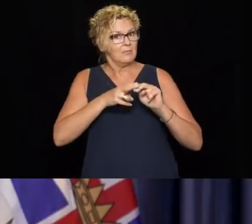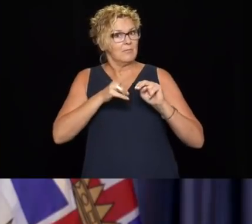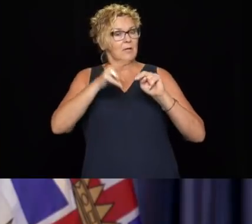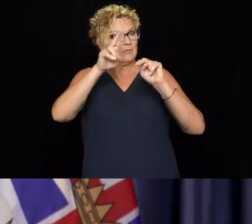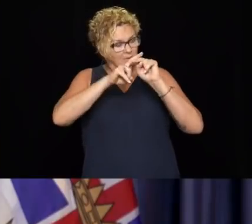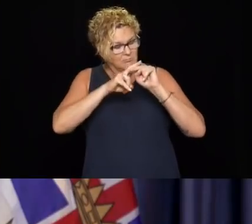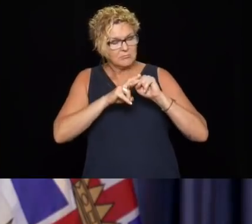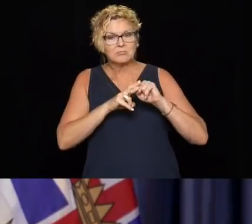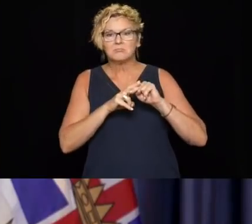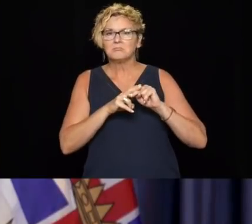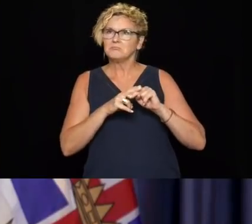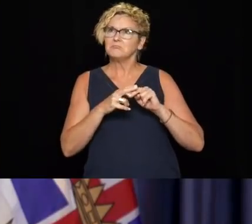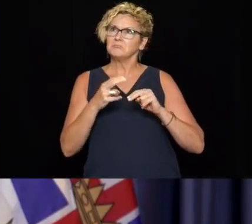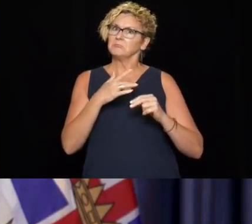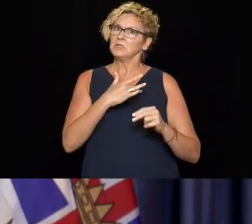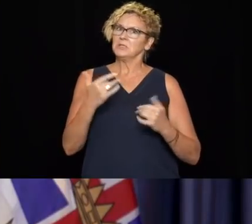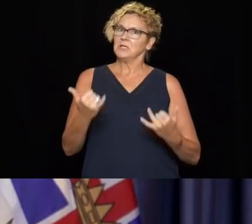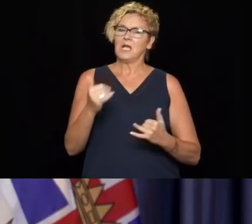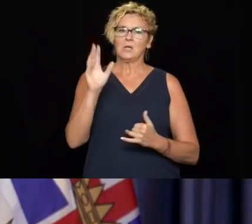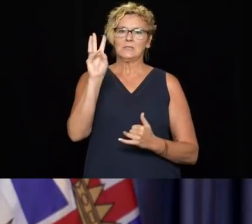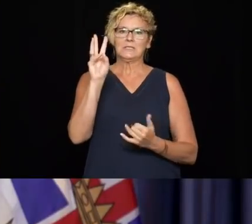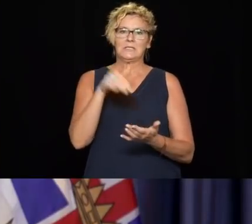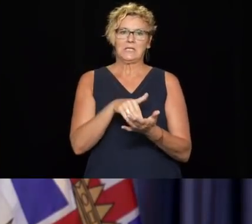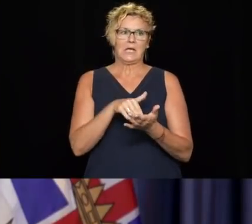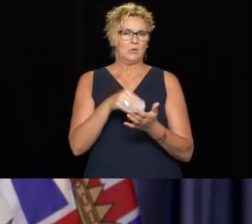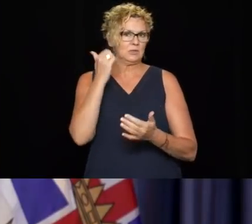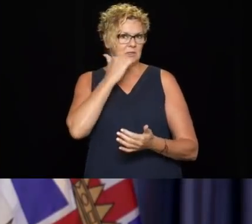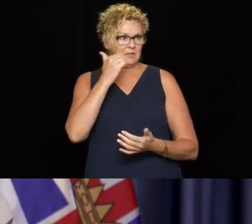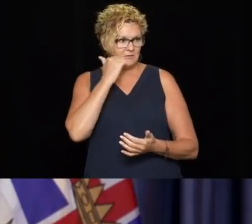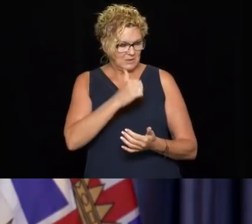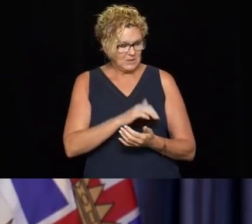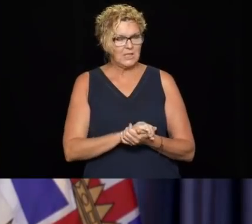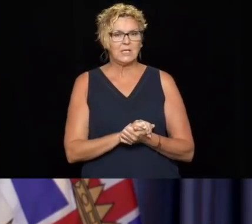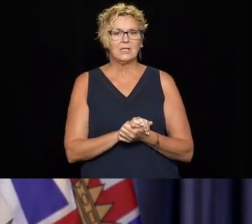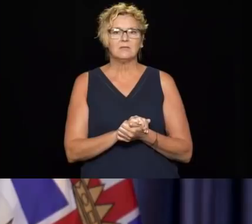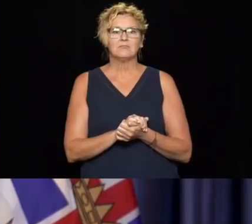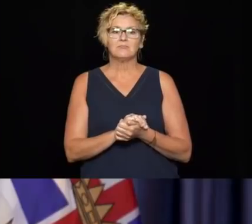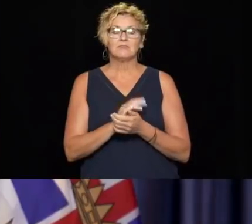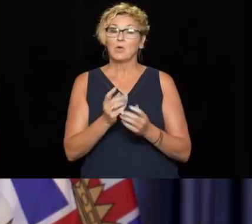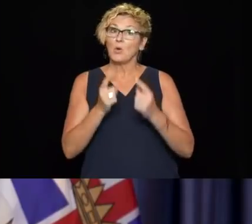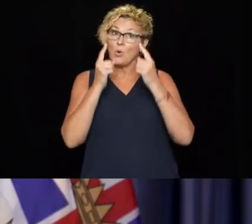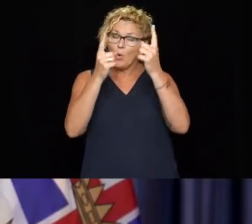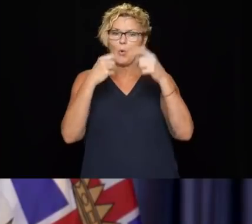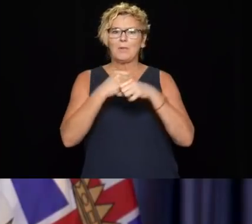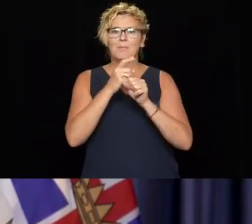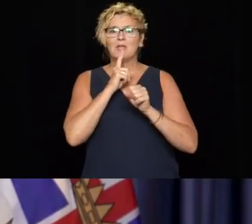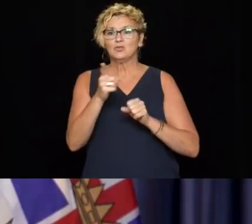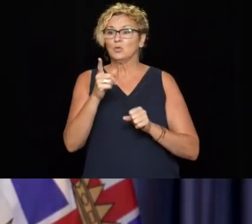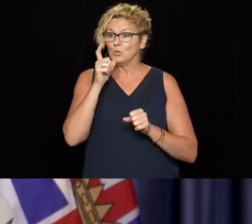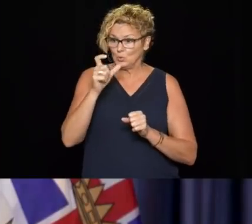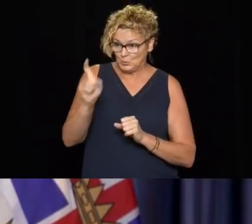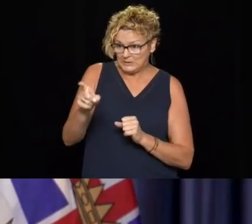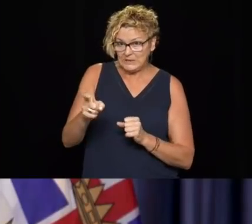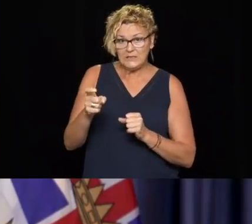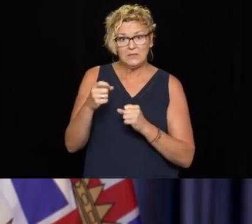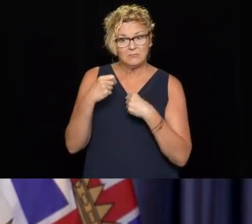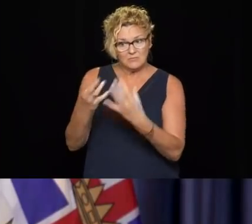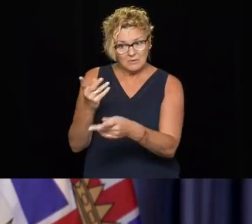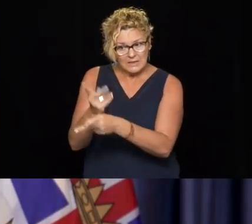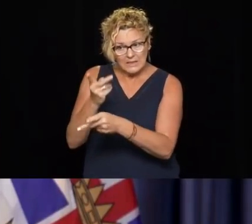activities as we come into the cold and flu season. We have to keep washing her hands and focus on physical distancing, if you can physical